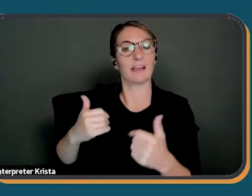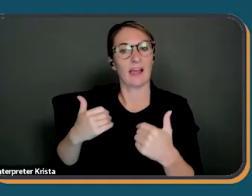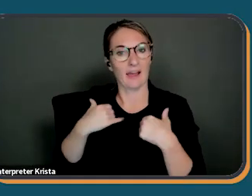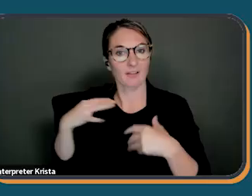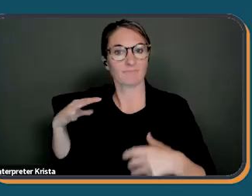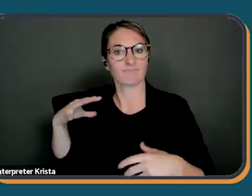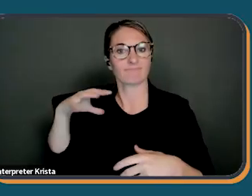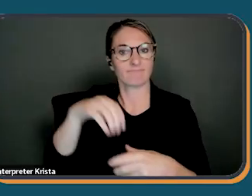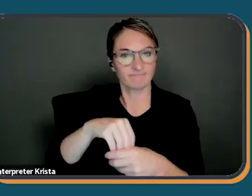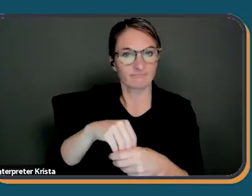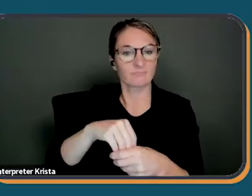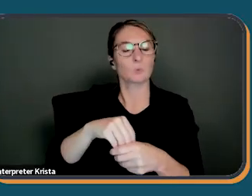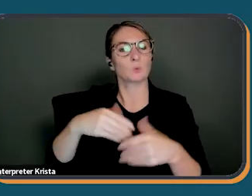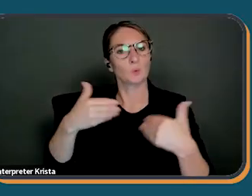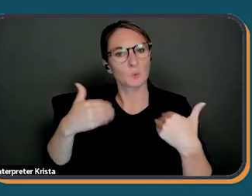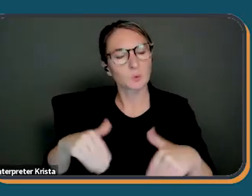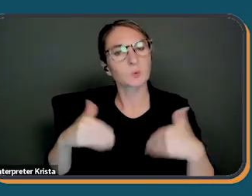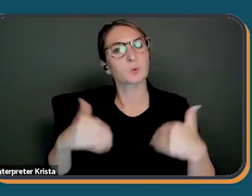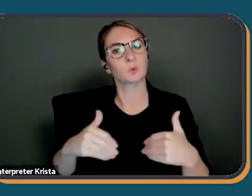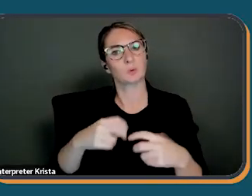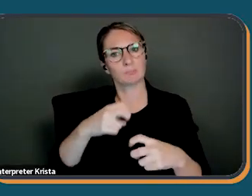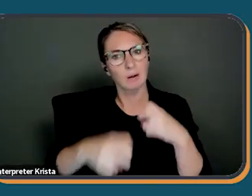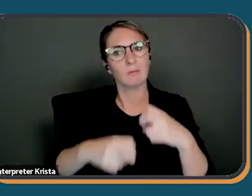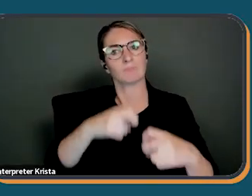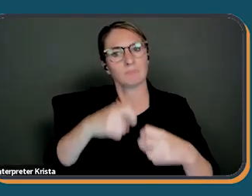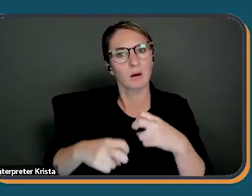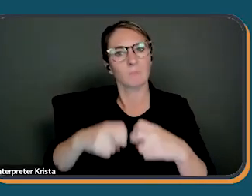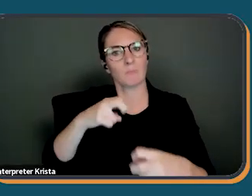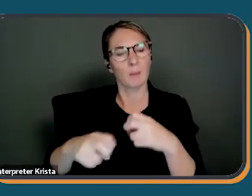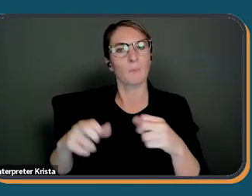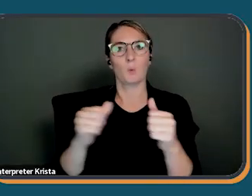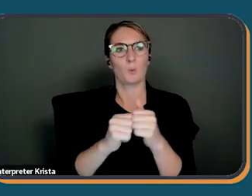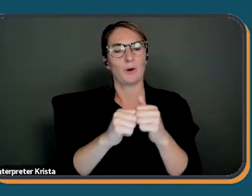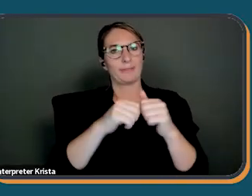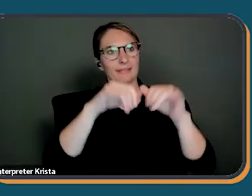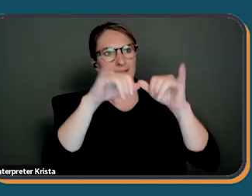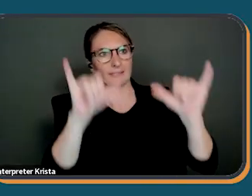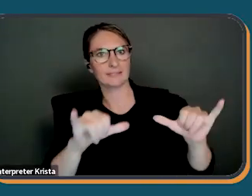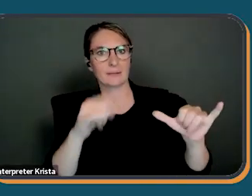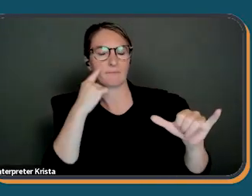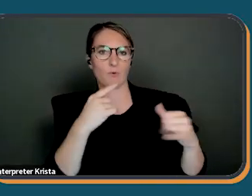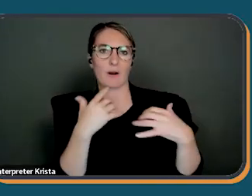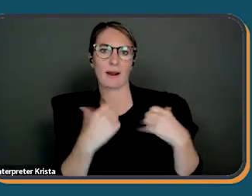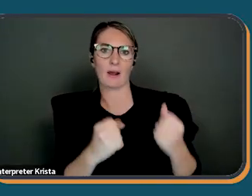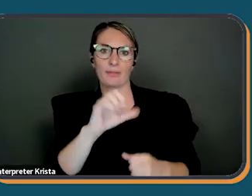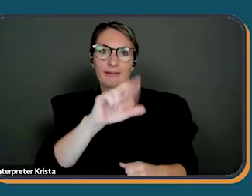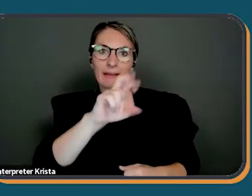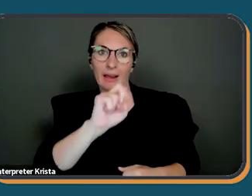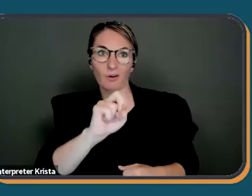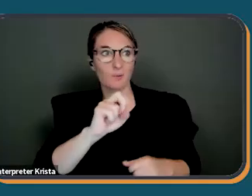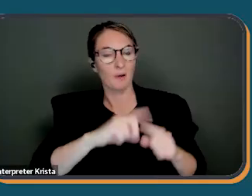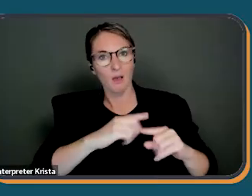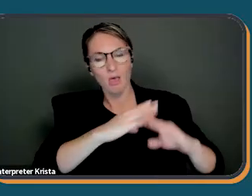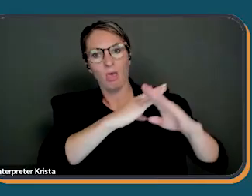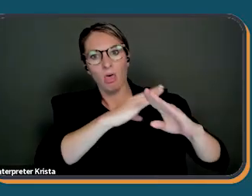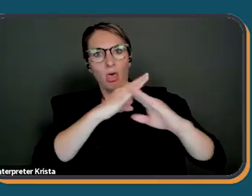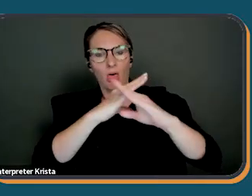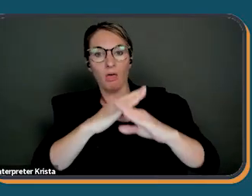And with that, there's a higher incidence of gaslighting, minimization